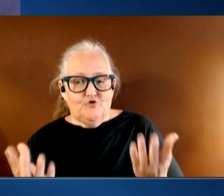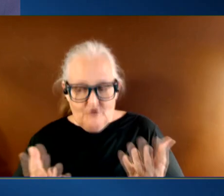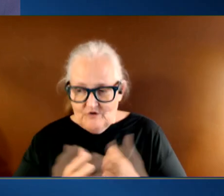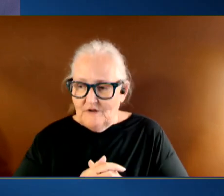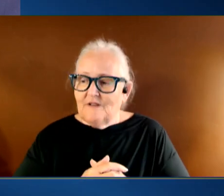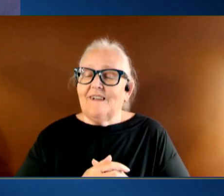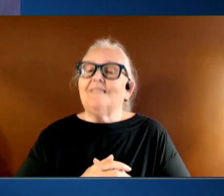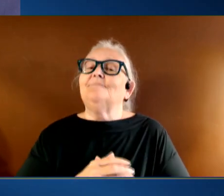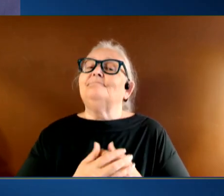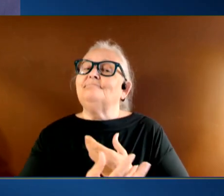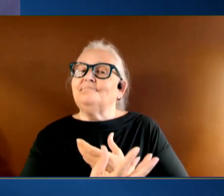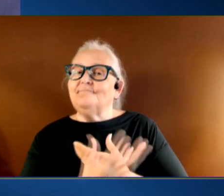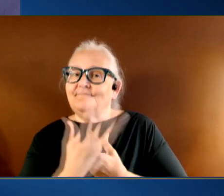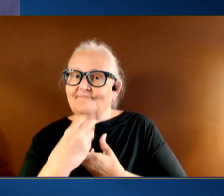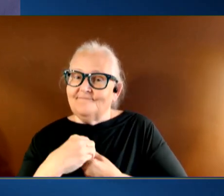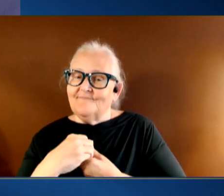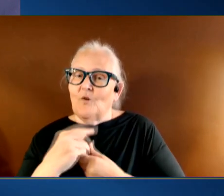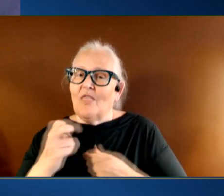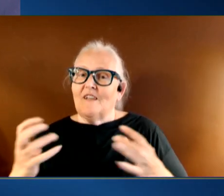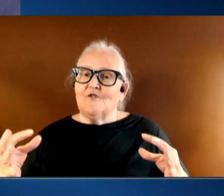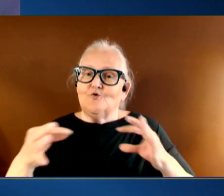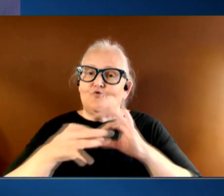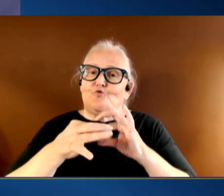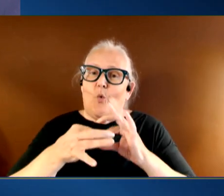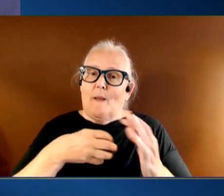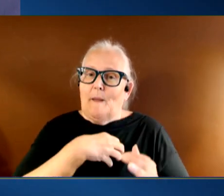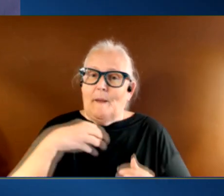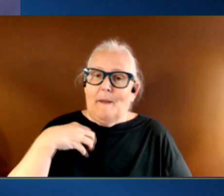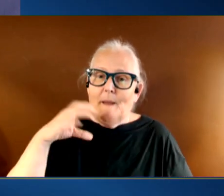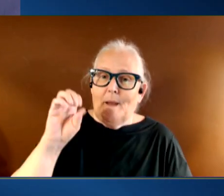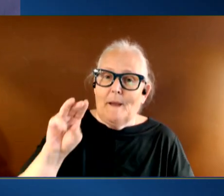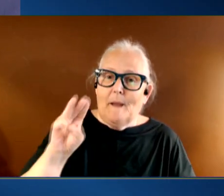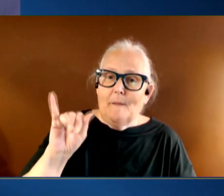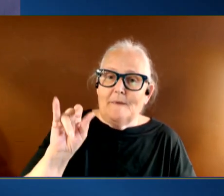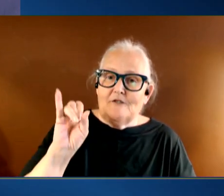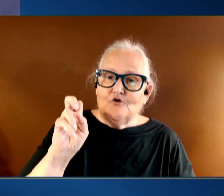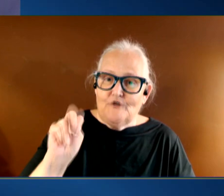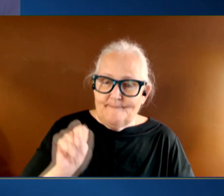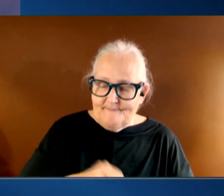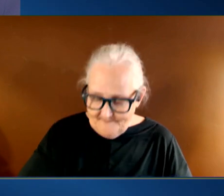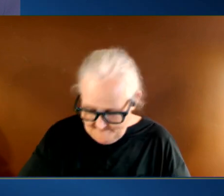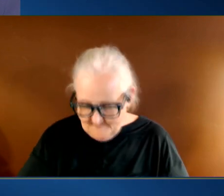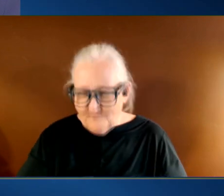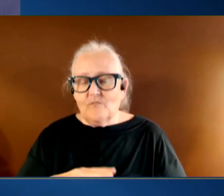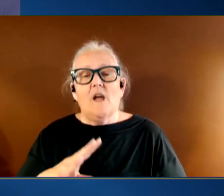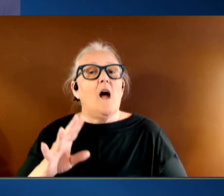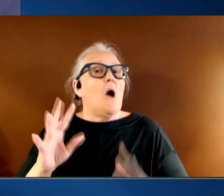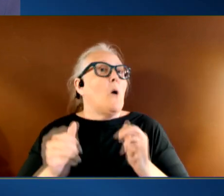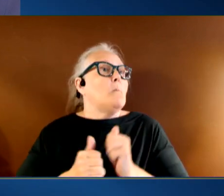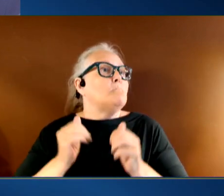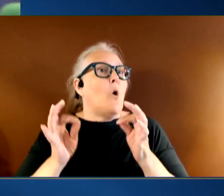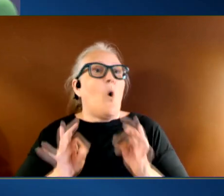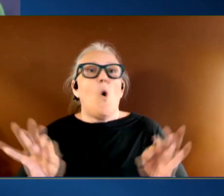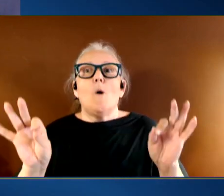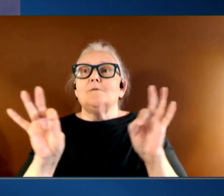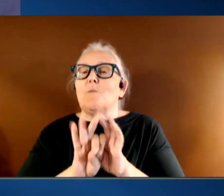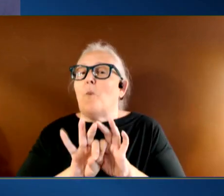the Joint Commission. Last but not least -- most importantly, really, since its inception,